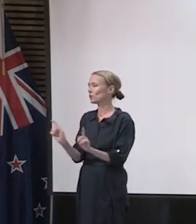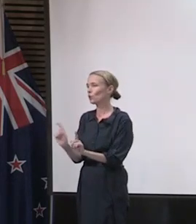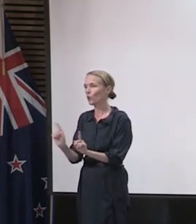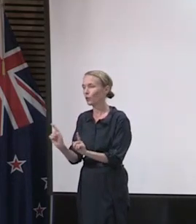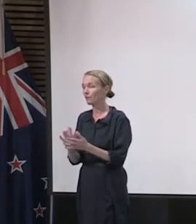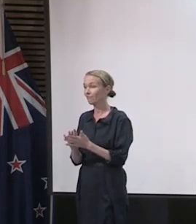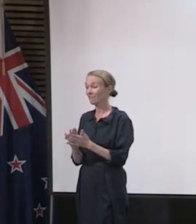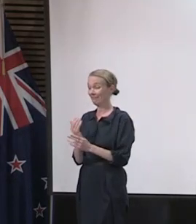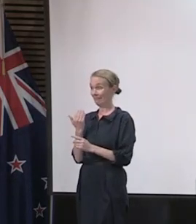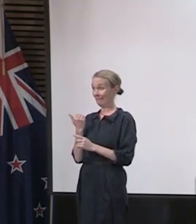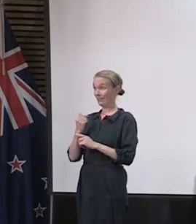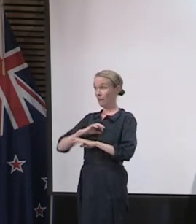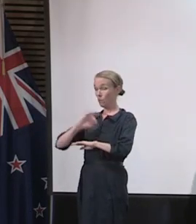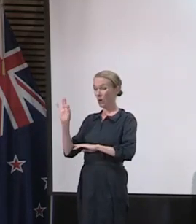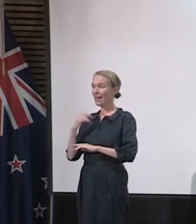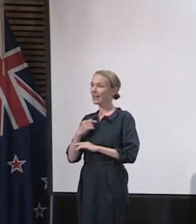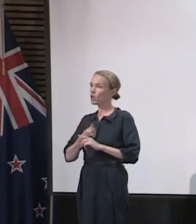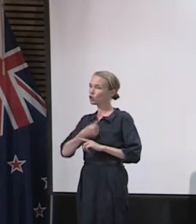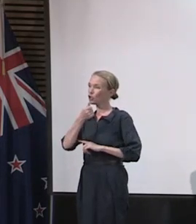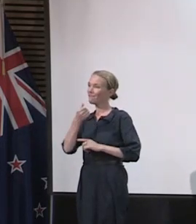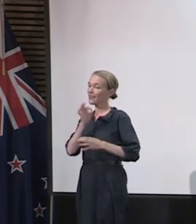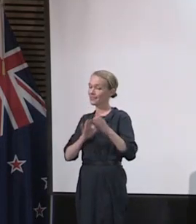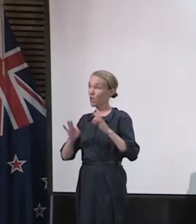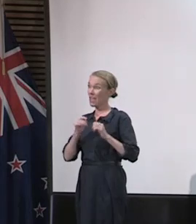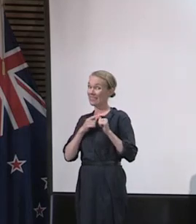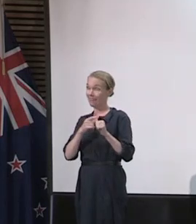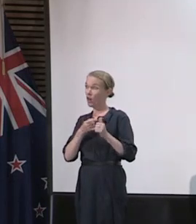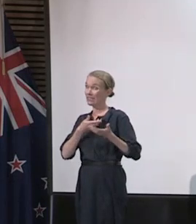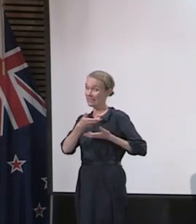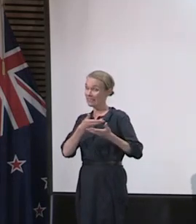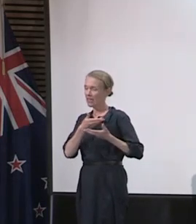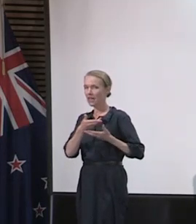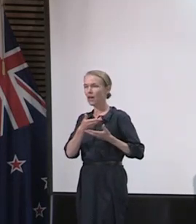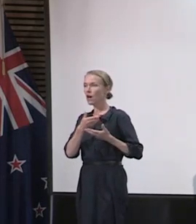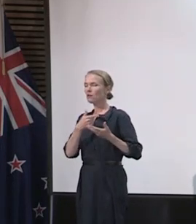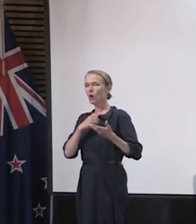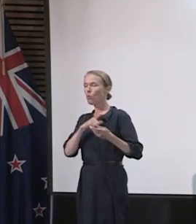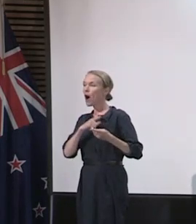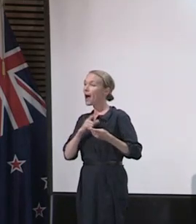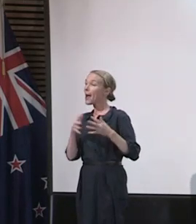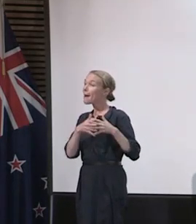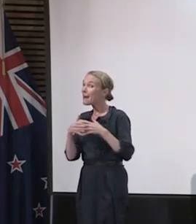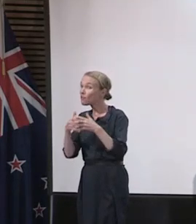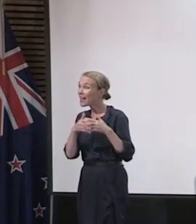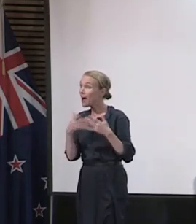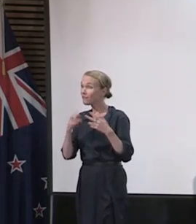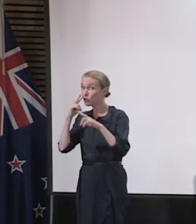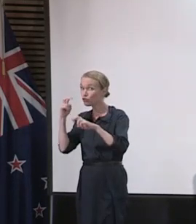that won't be the case. Again, I was discussing with my chief science advisor this morning